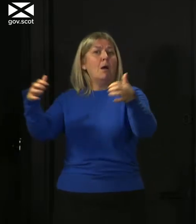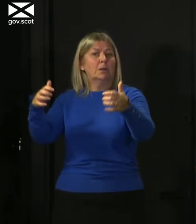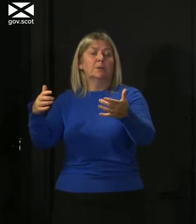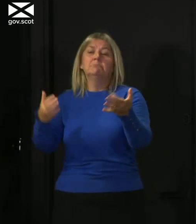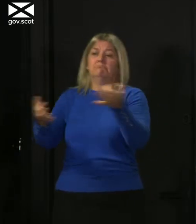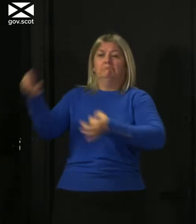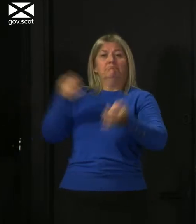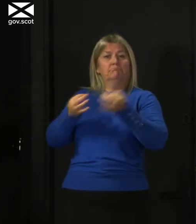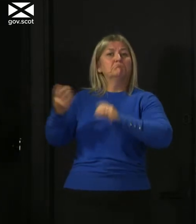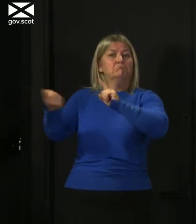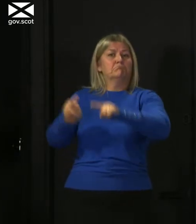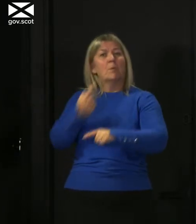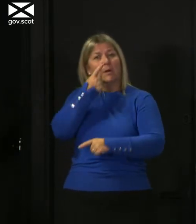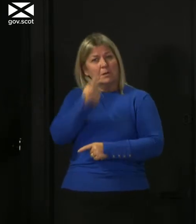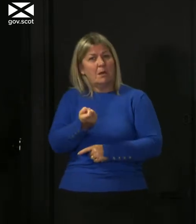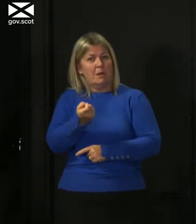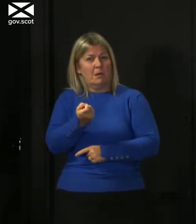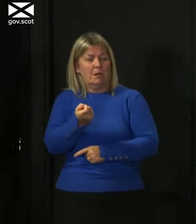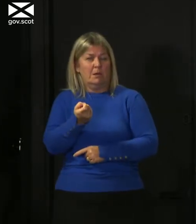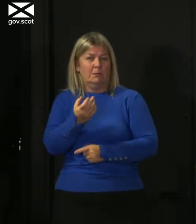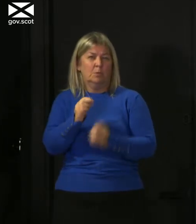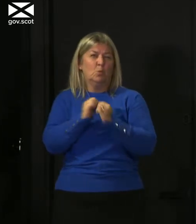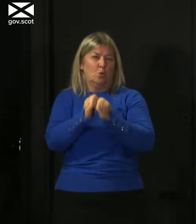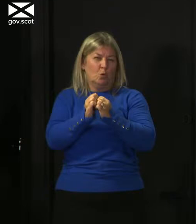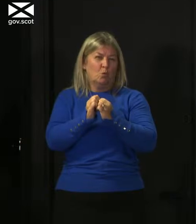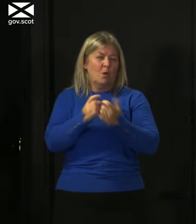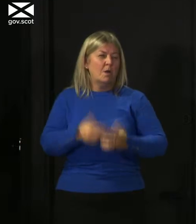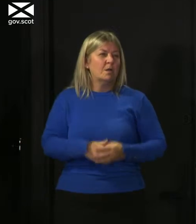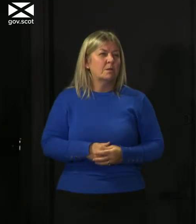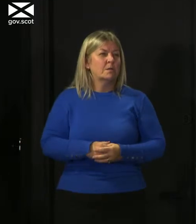keen to see if it is possible. Alan Smith from Bauer?